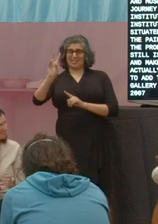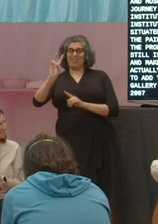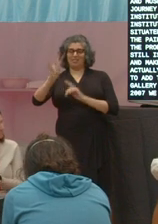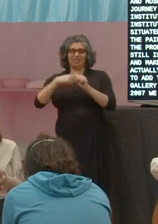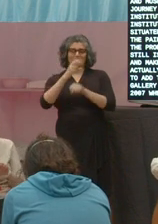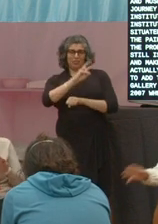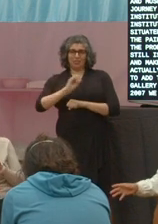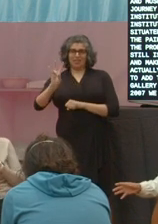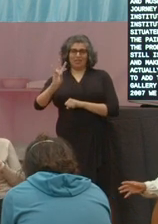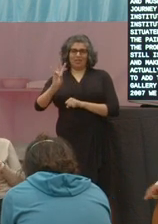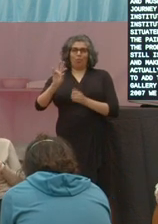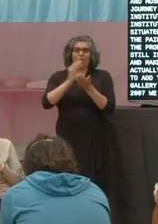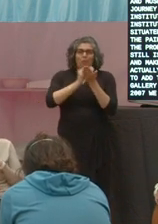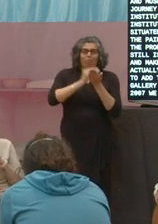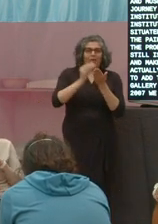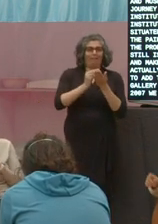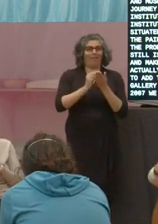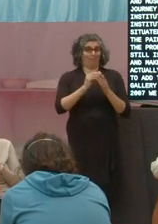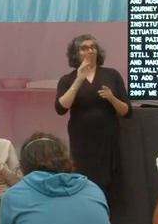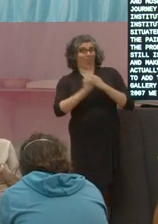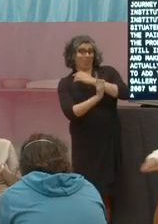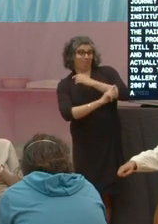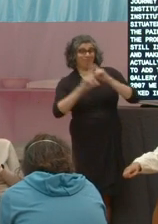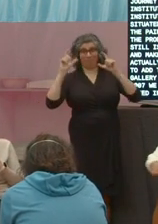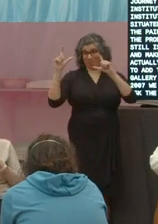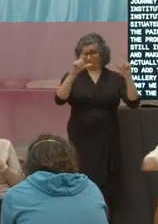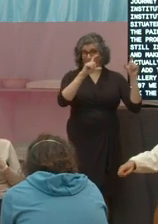bunch of disposable cameras and asked the viewers to document